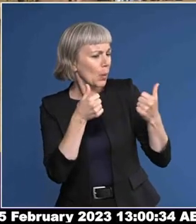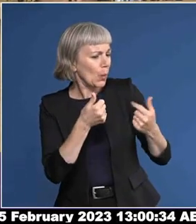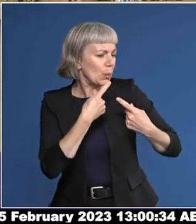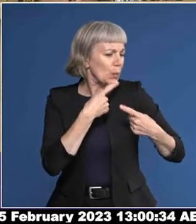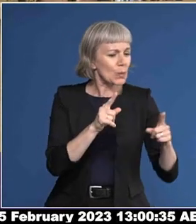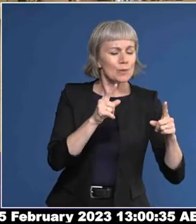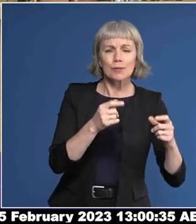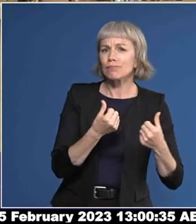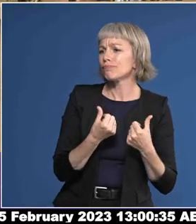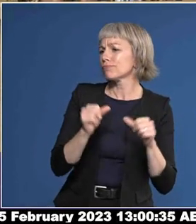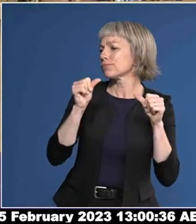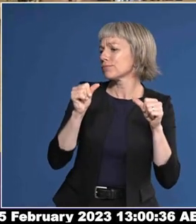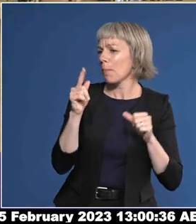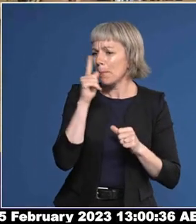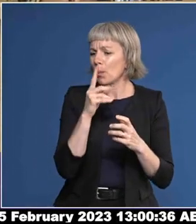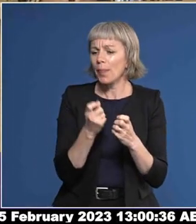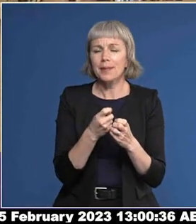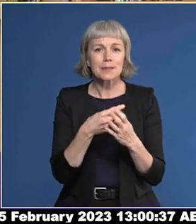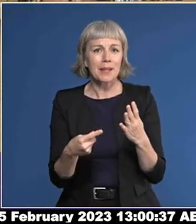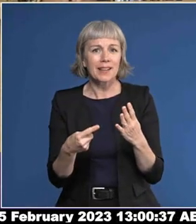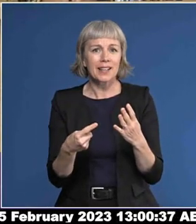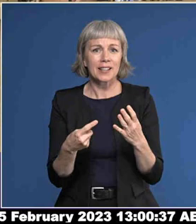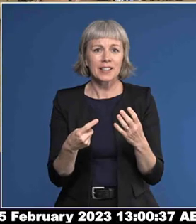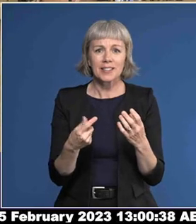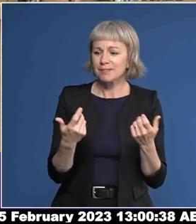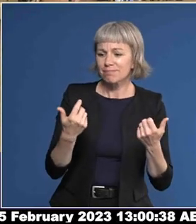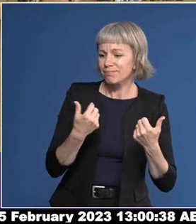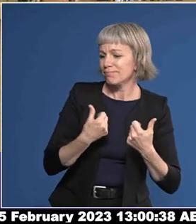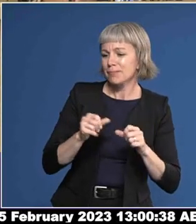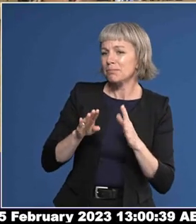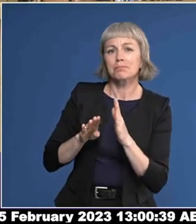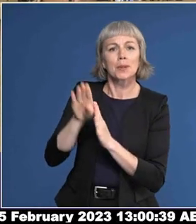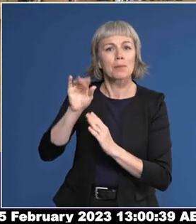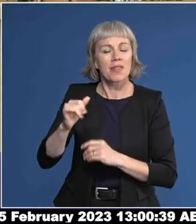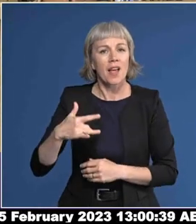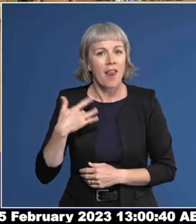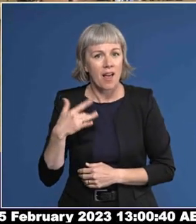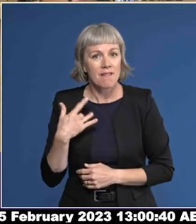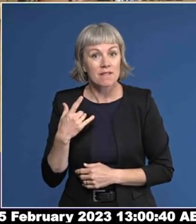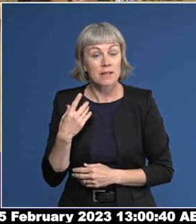with disability who play a vital role in - as support workers in our organisation, in